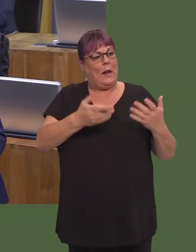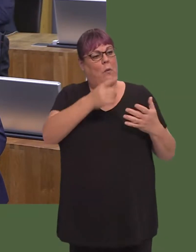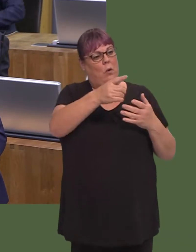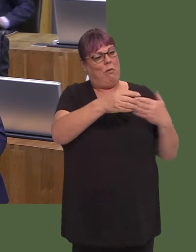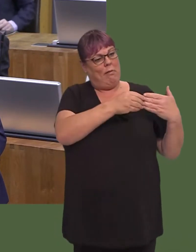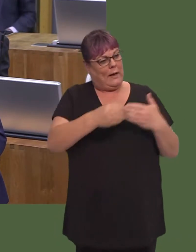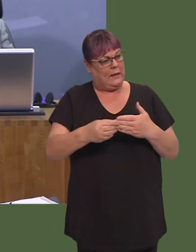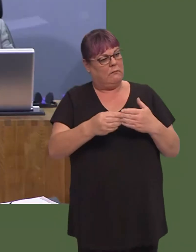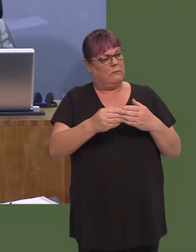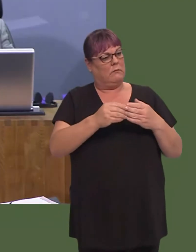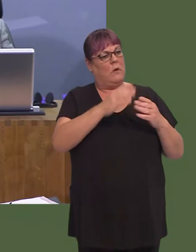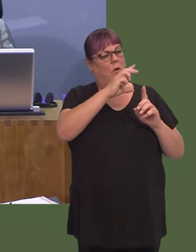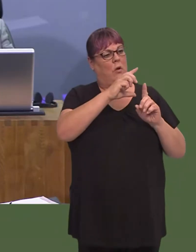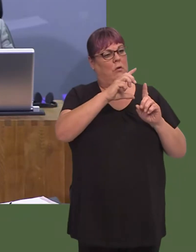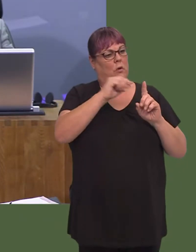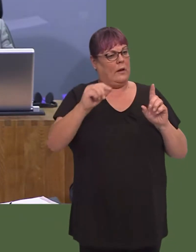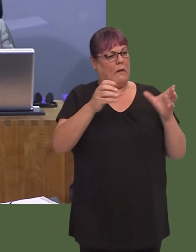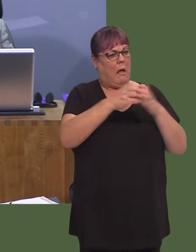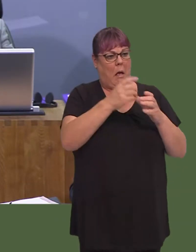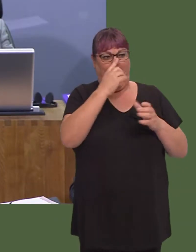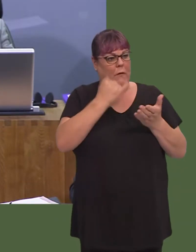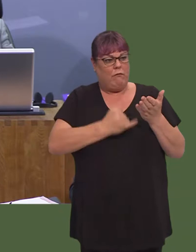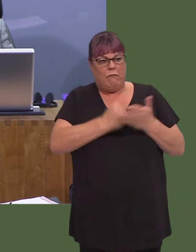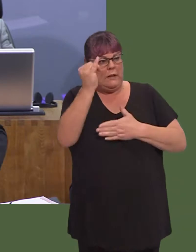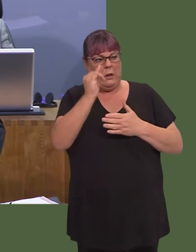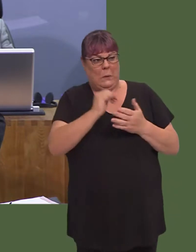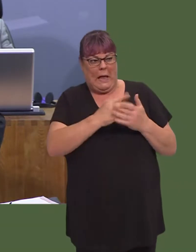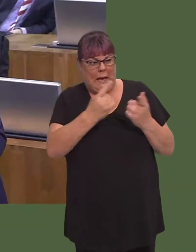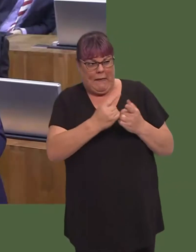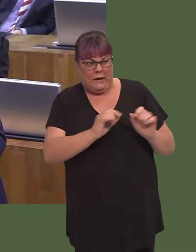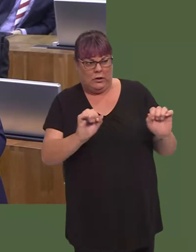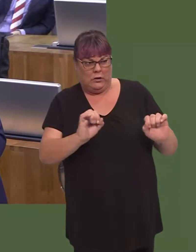a couple earning £200,000, but if you're a struggling parent trying to get back into